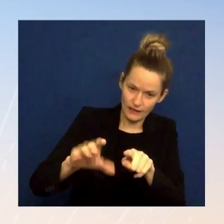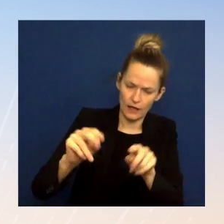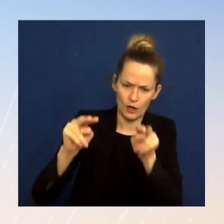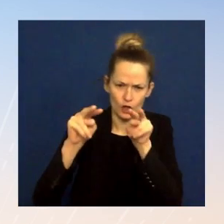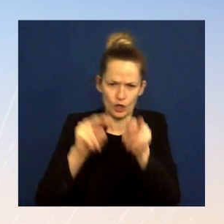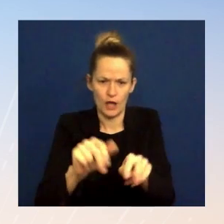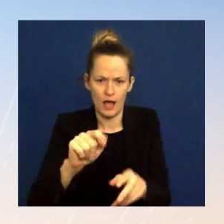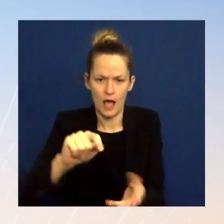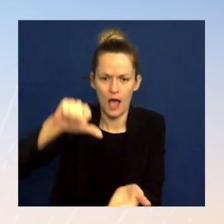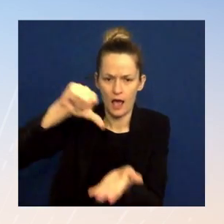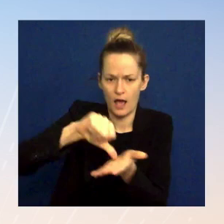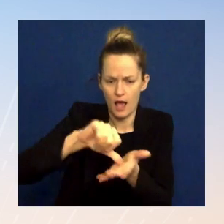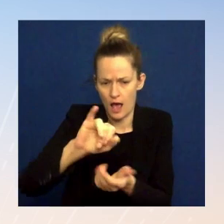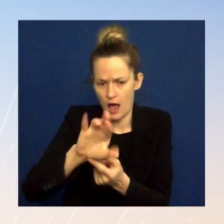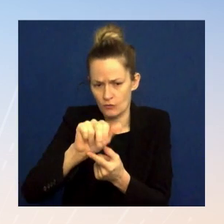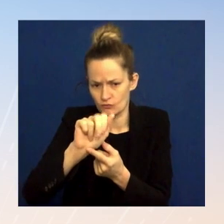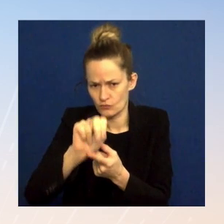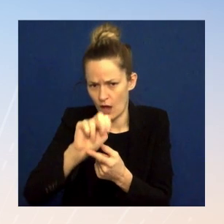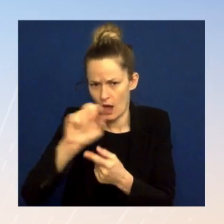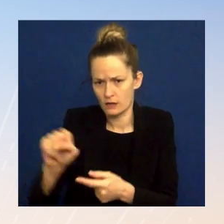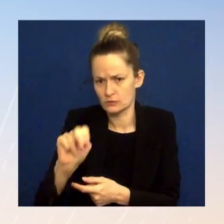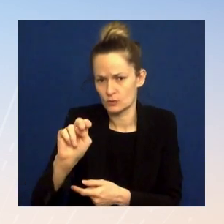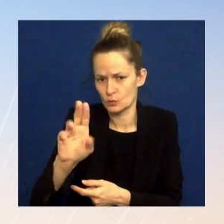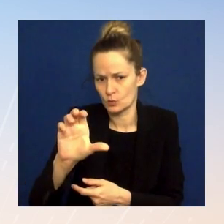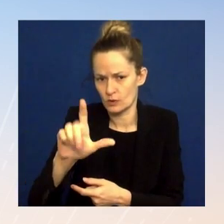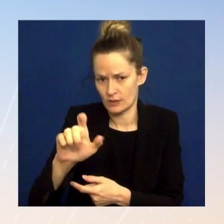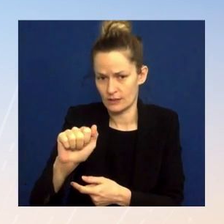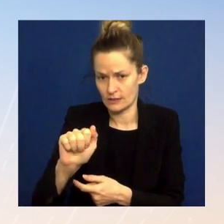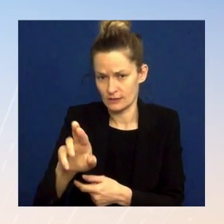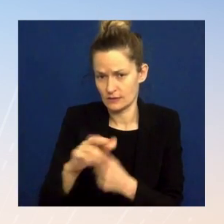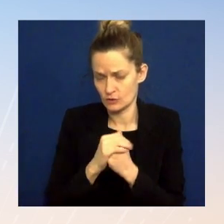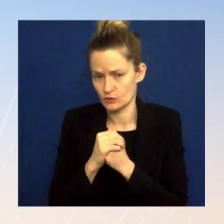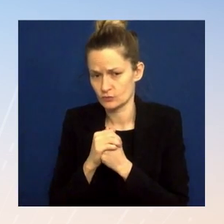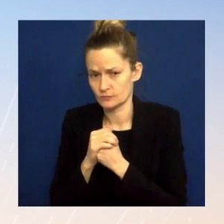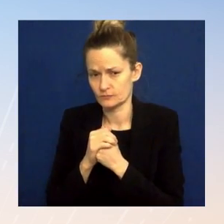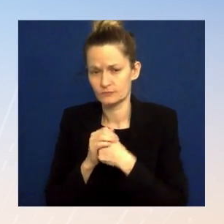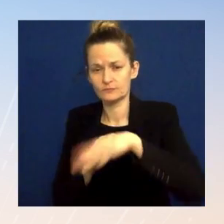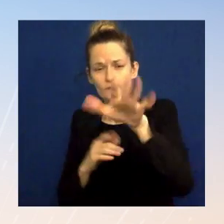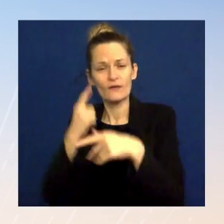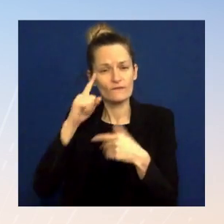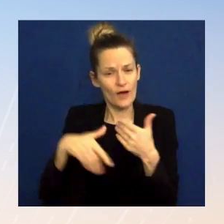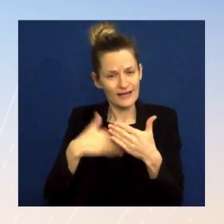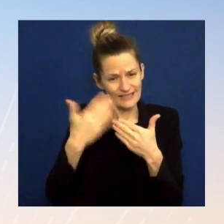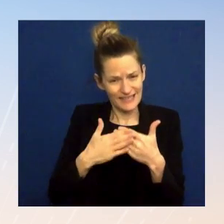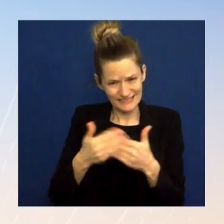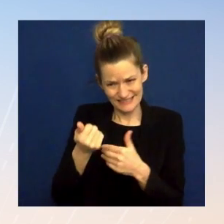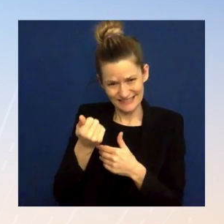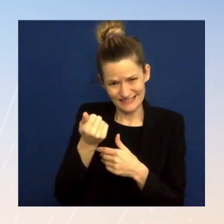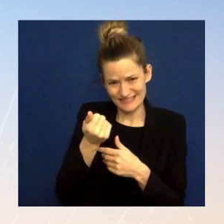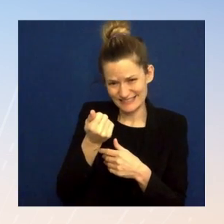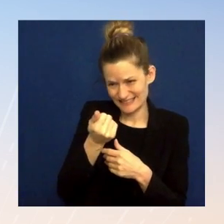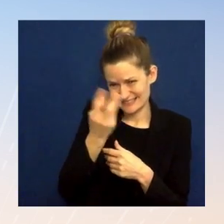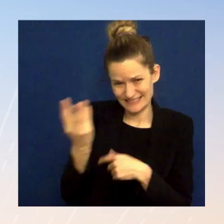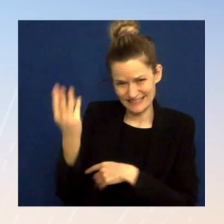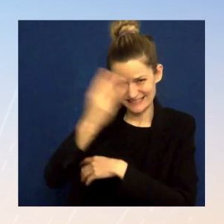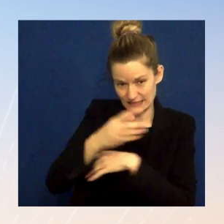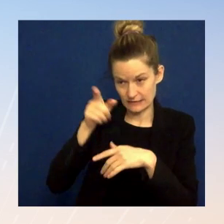I would just highlight three things that will be on the agenda over the course of the next six days. The first is the capacity to recycle